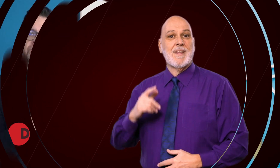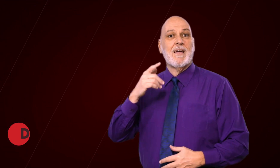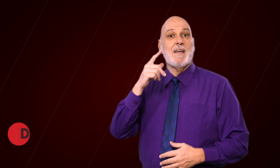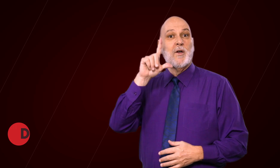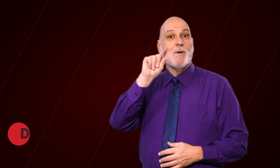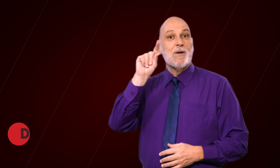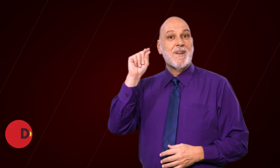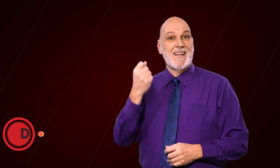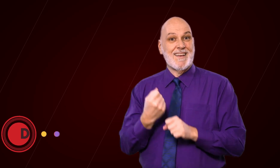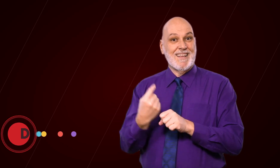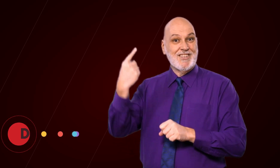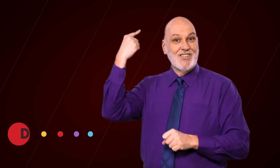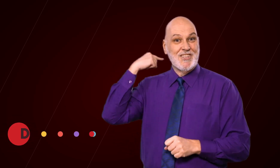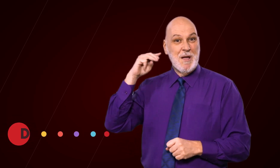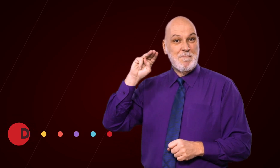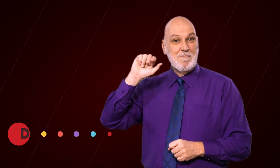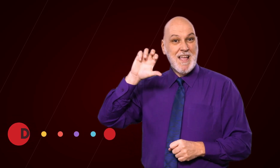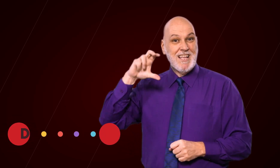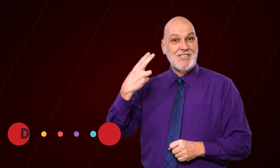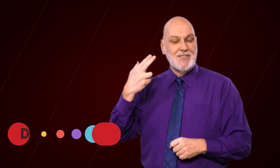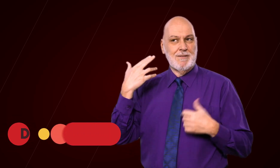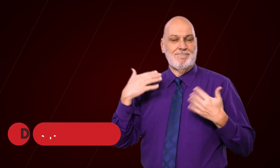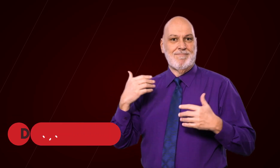[Anselmo]: In March 2020,